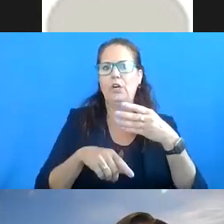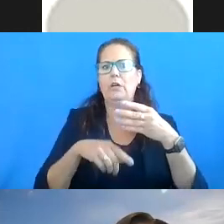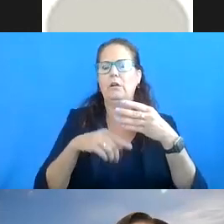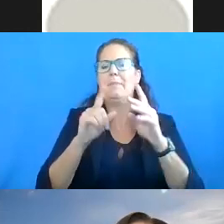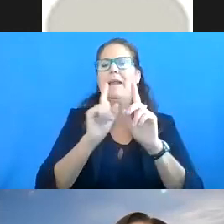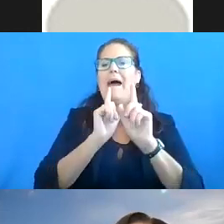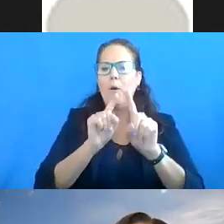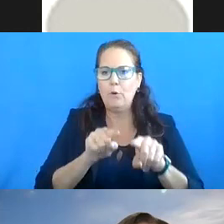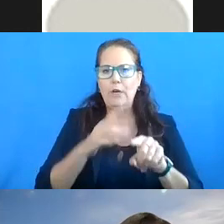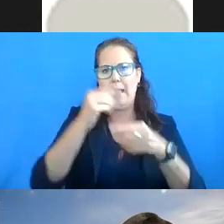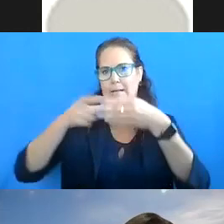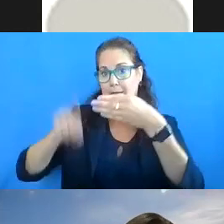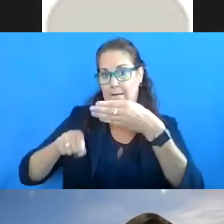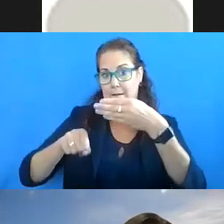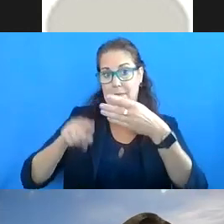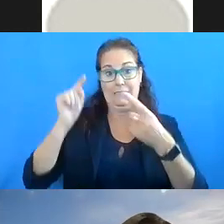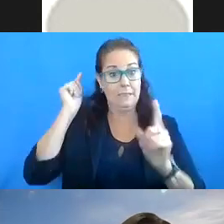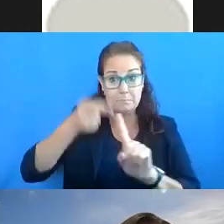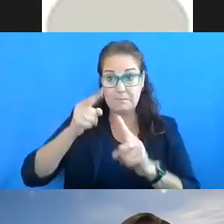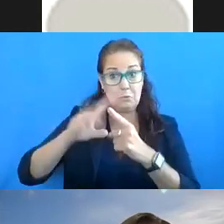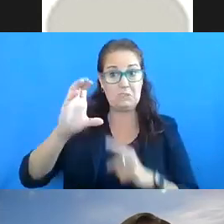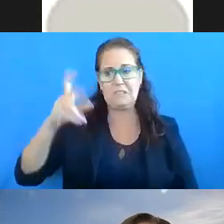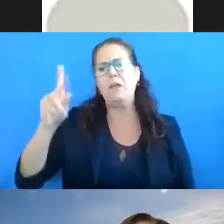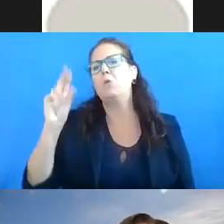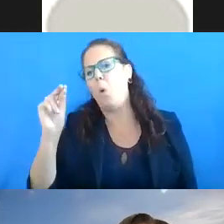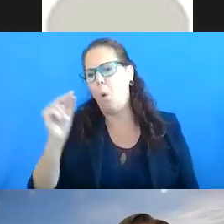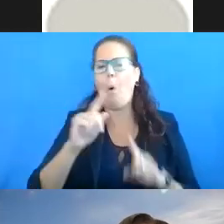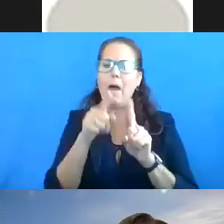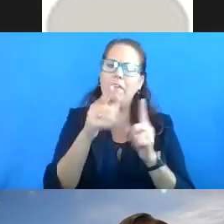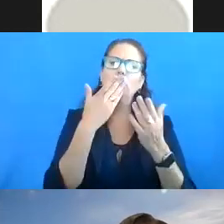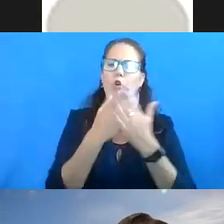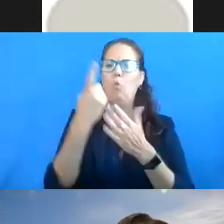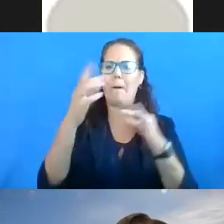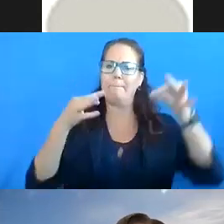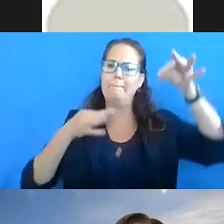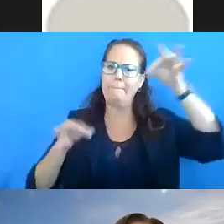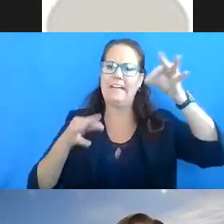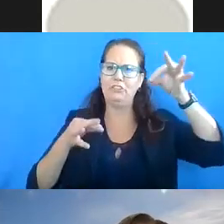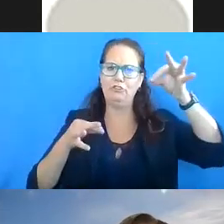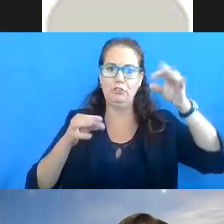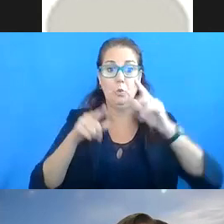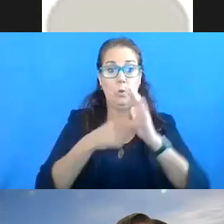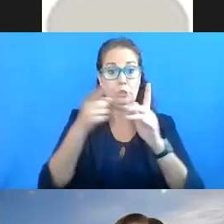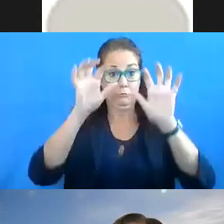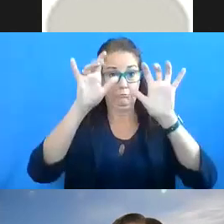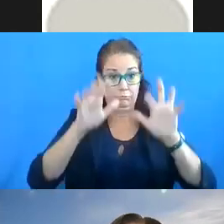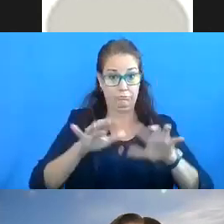to CCP, but a really good one-pager, and when you have this written down it makes it really easy to